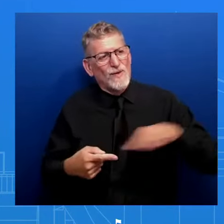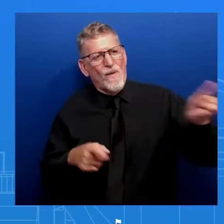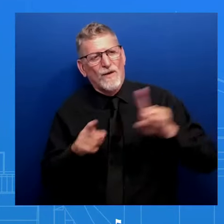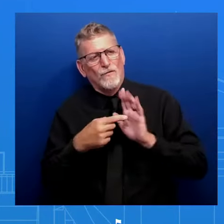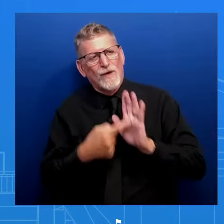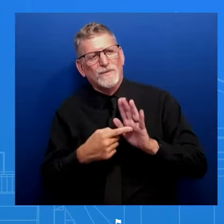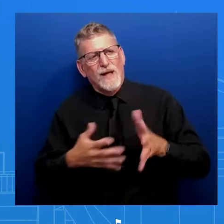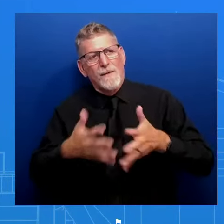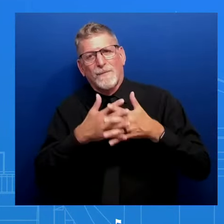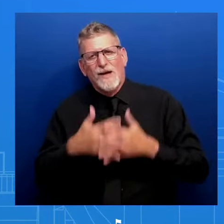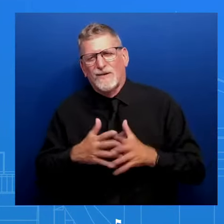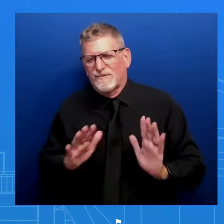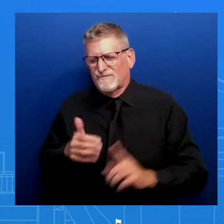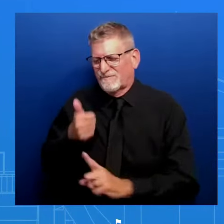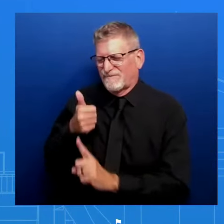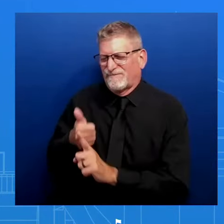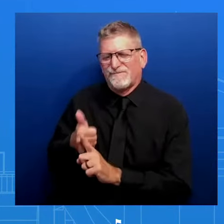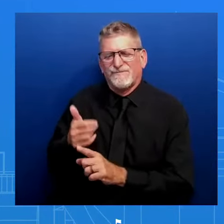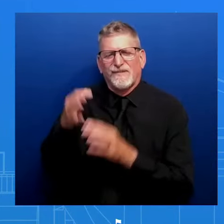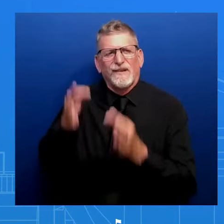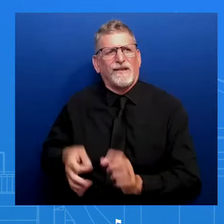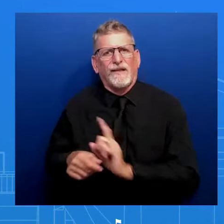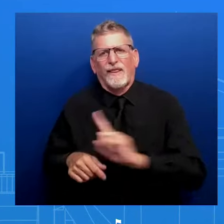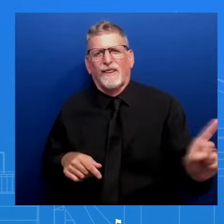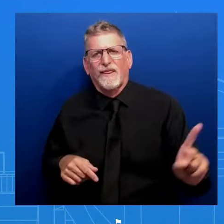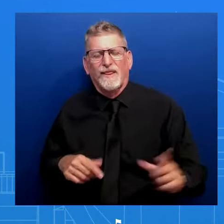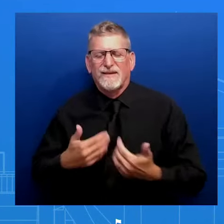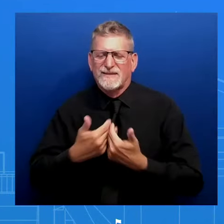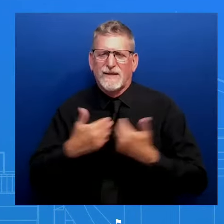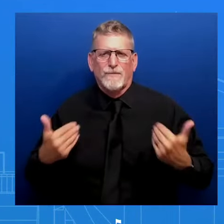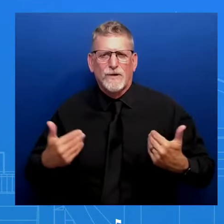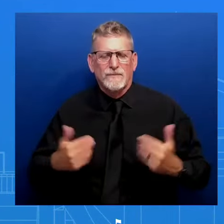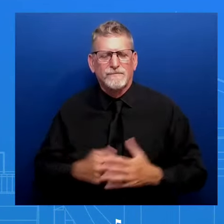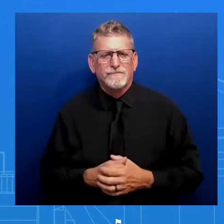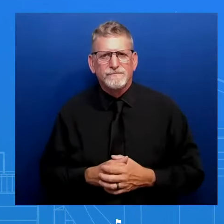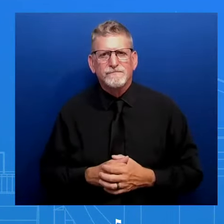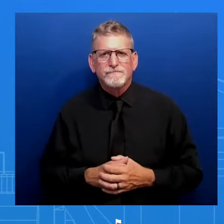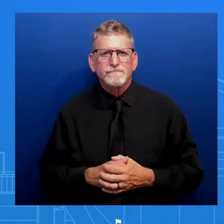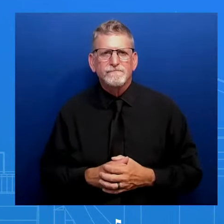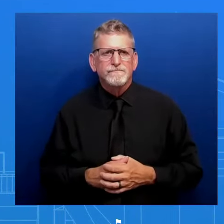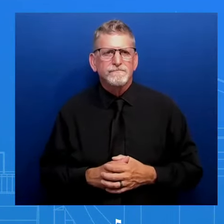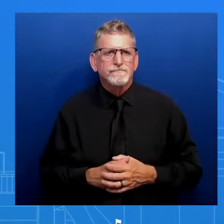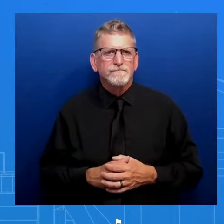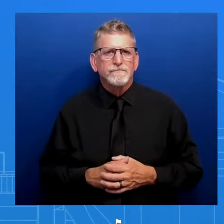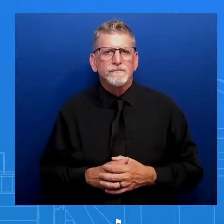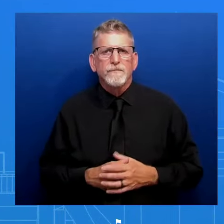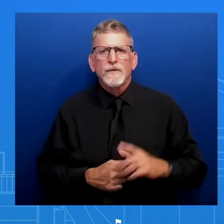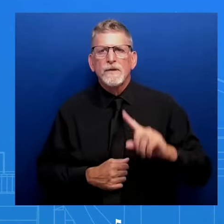that the Russians won't hold this against the U.S. as the U.S. tries to get the other two men out?